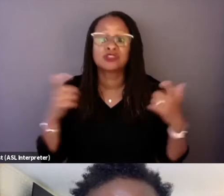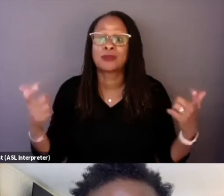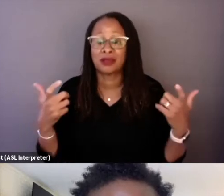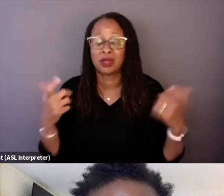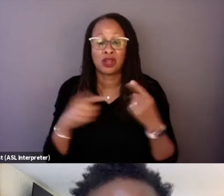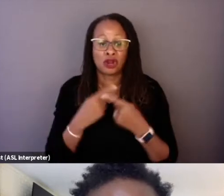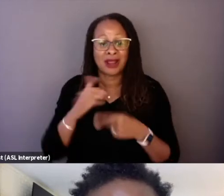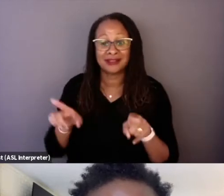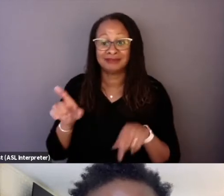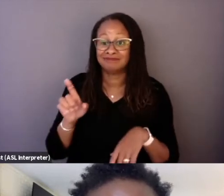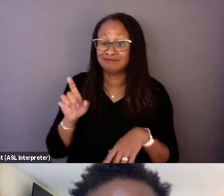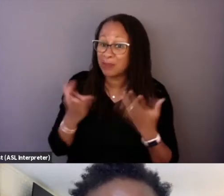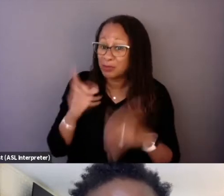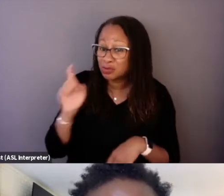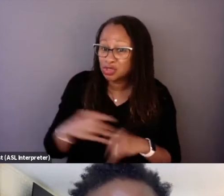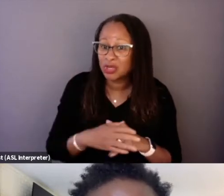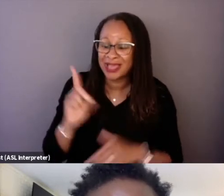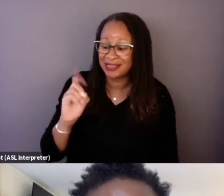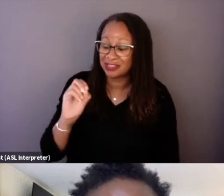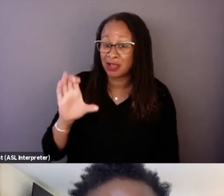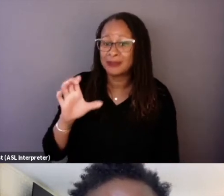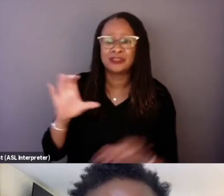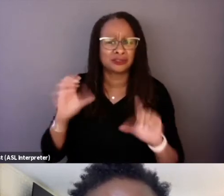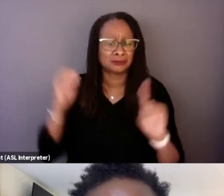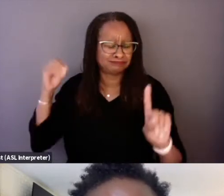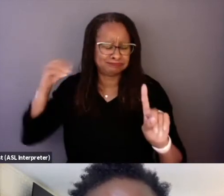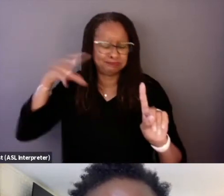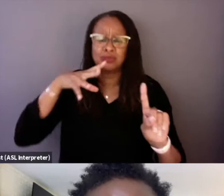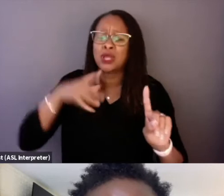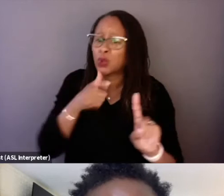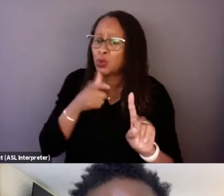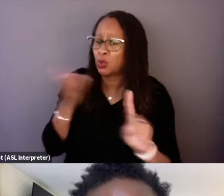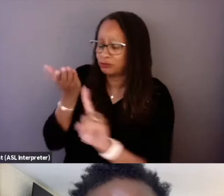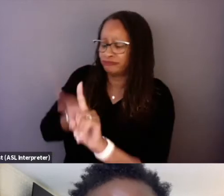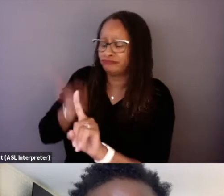and the documentary shines such a light on who she was as a person.